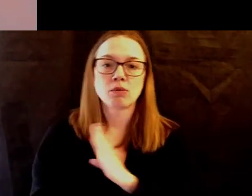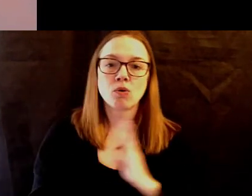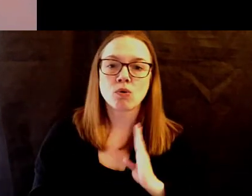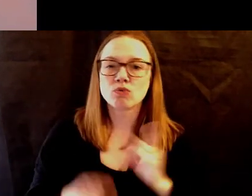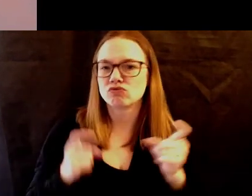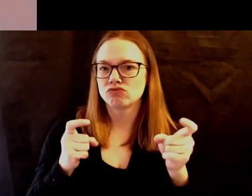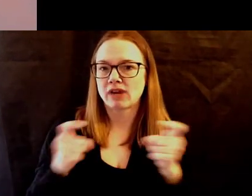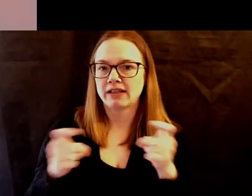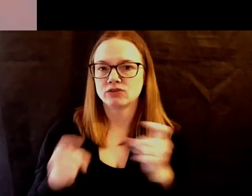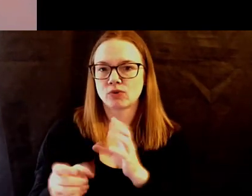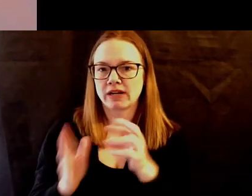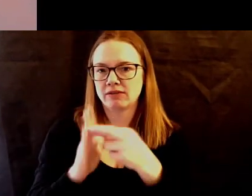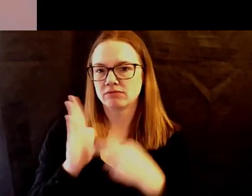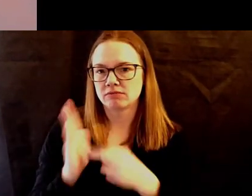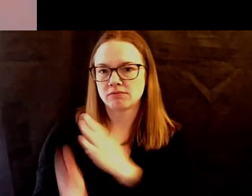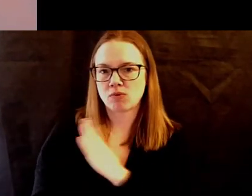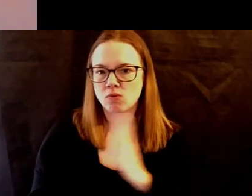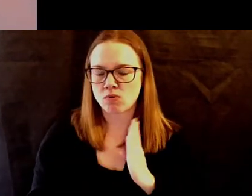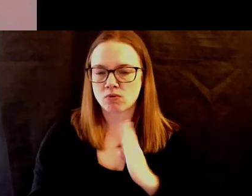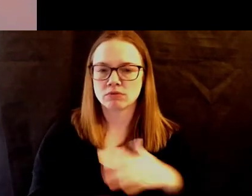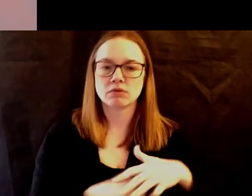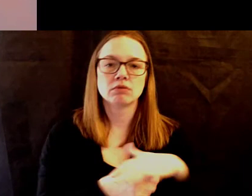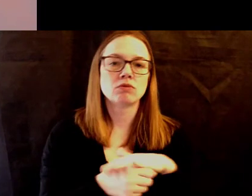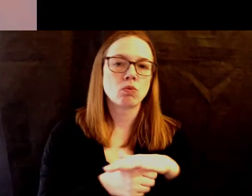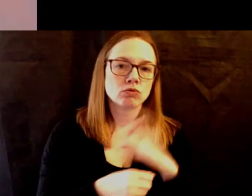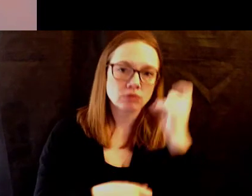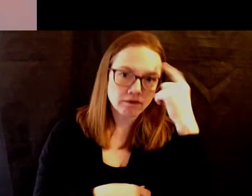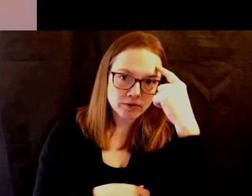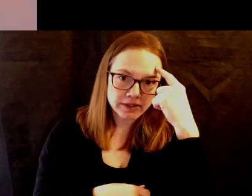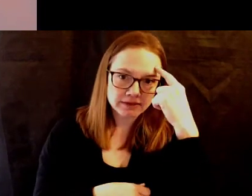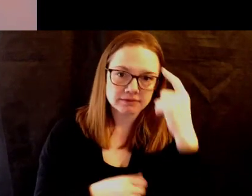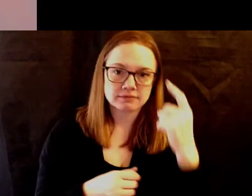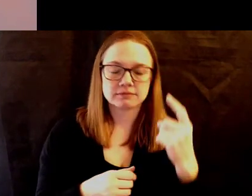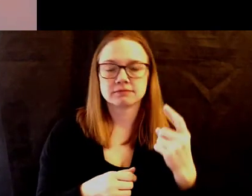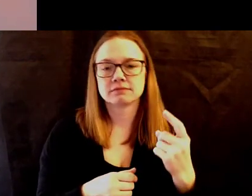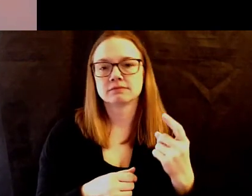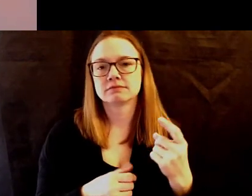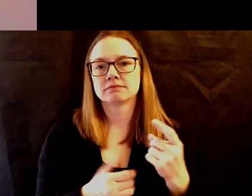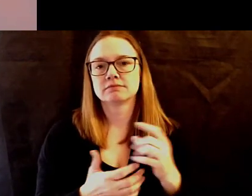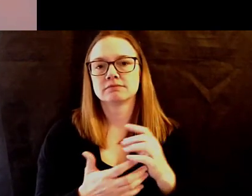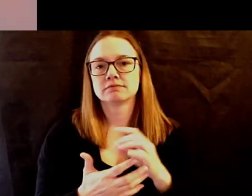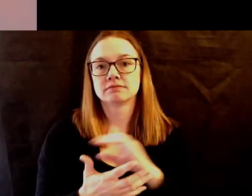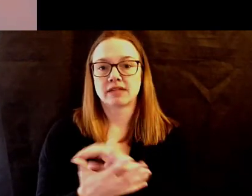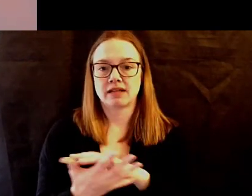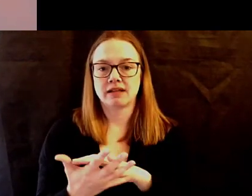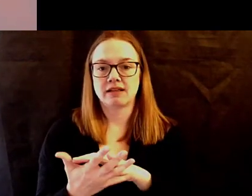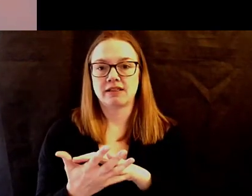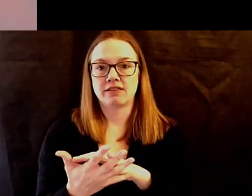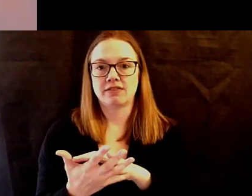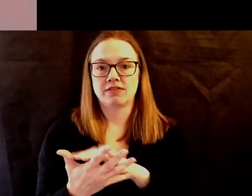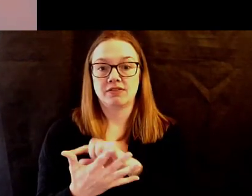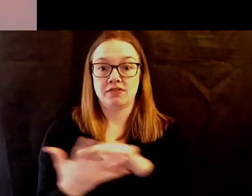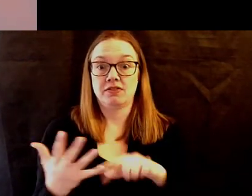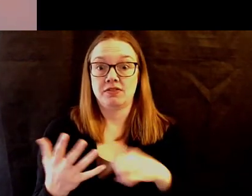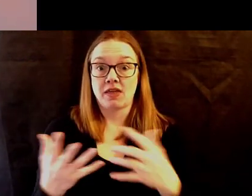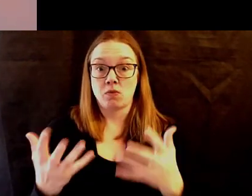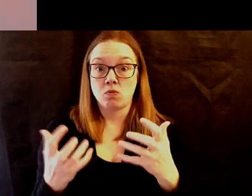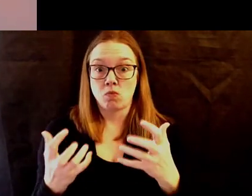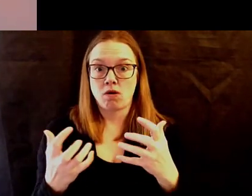officials, in really deciding on the decisions in front of them, on the bills, policies, or regulations.